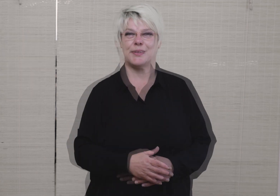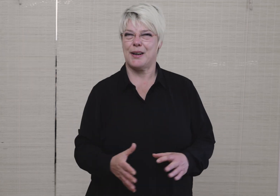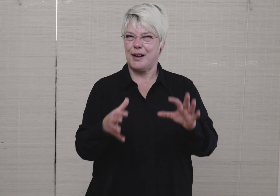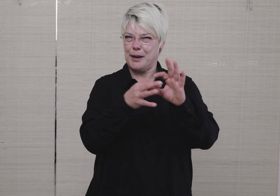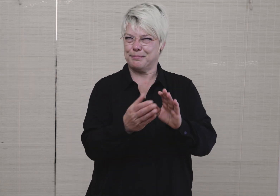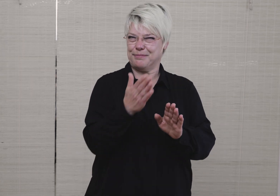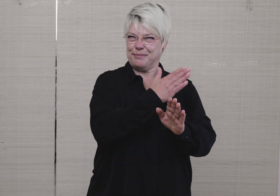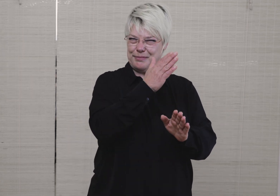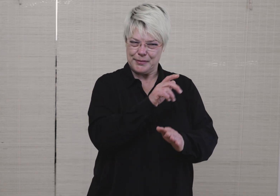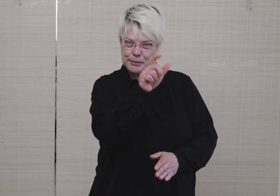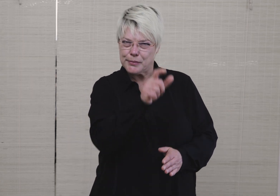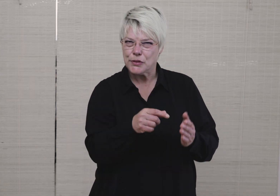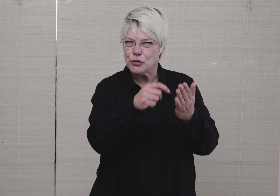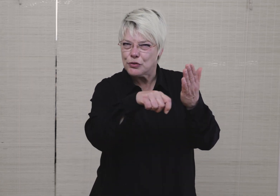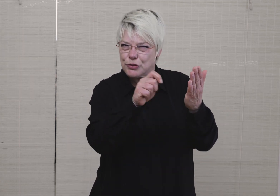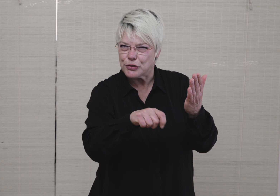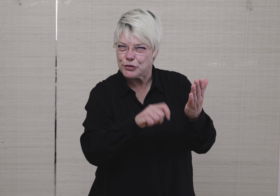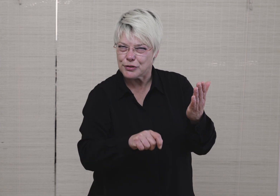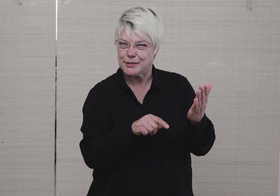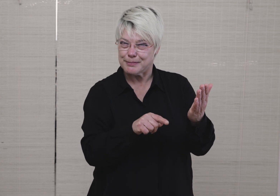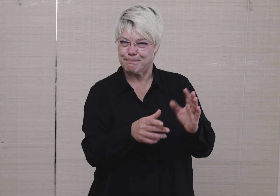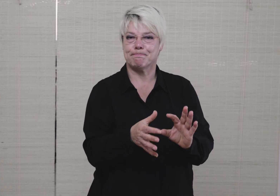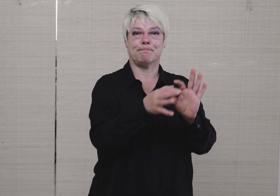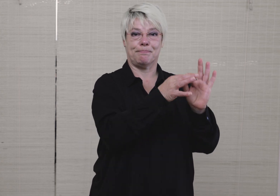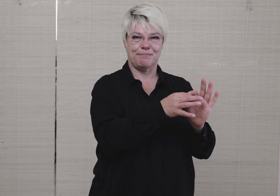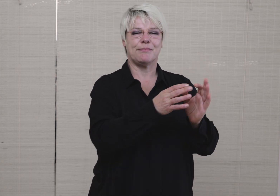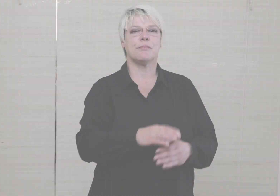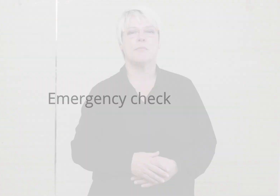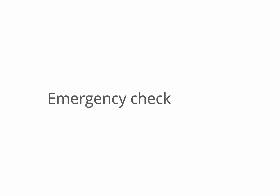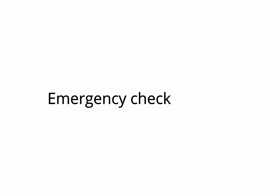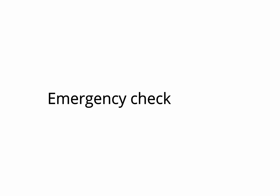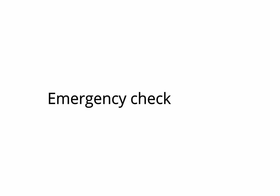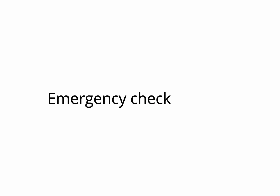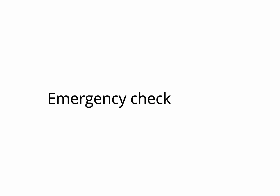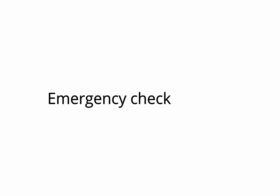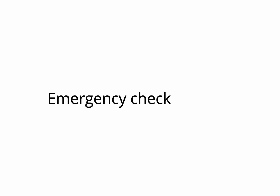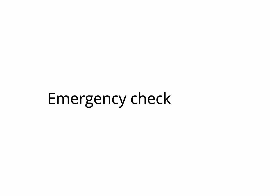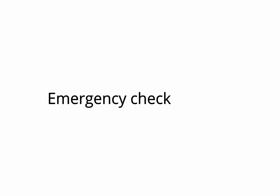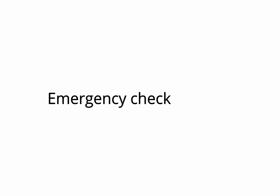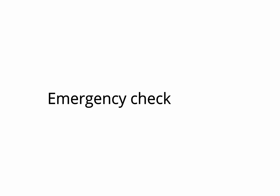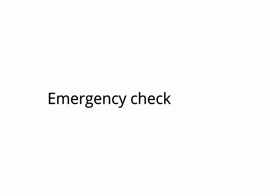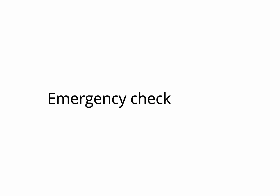Now I explain how to do the emergency check. Emergency check